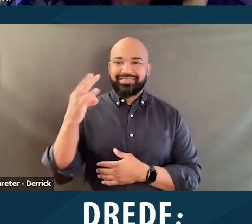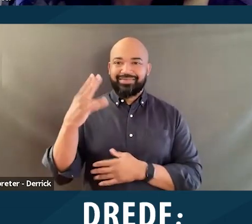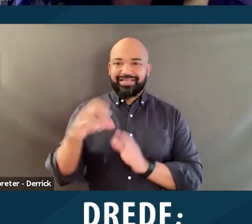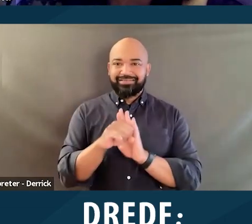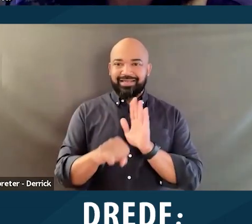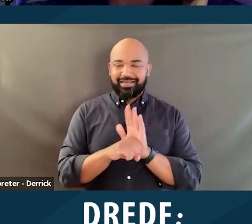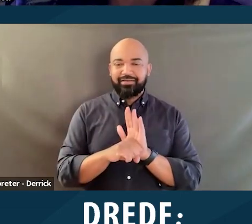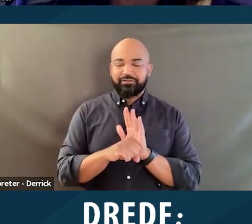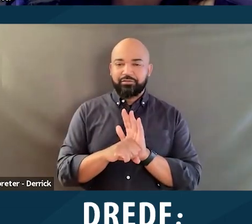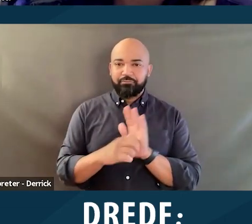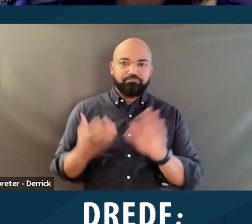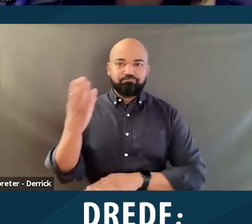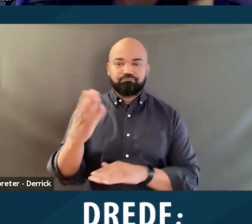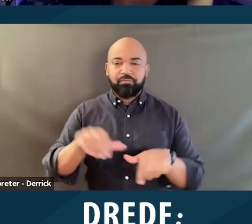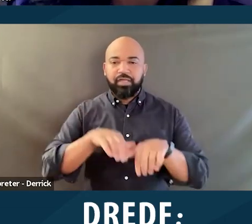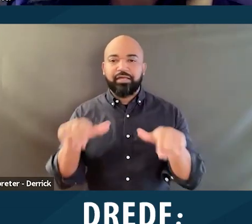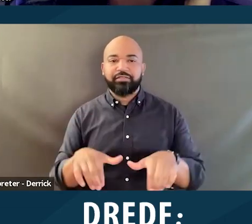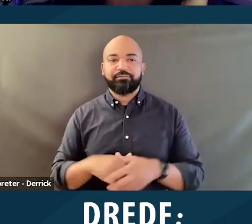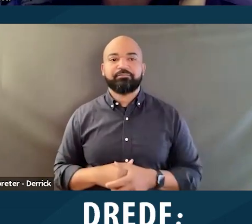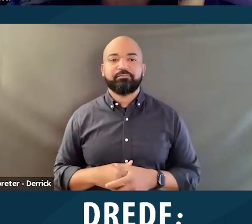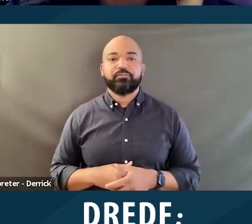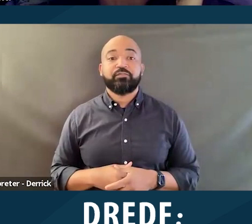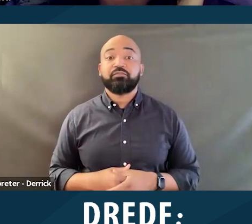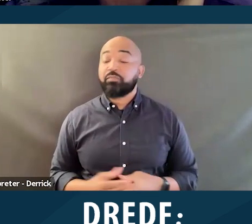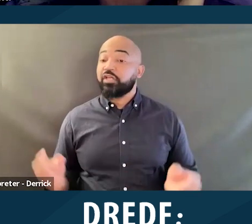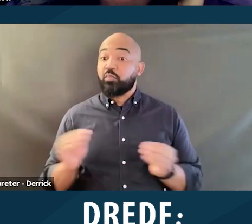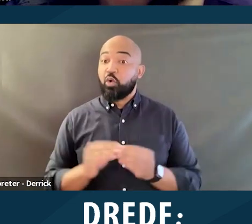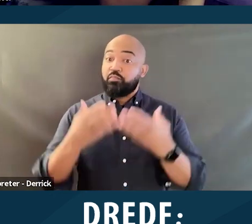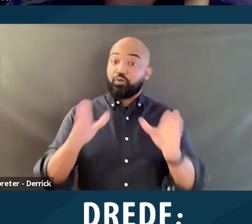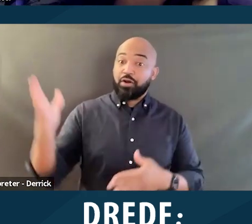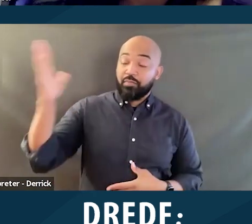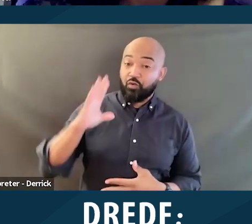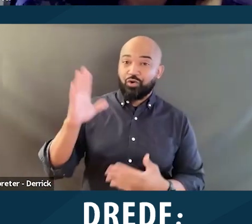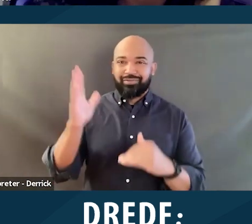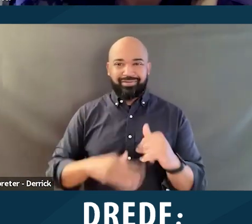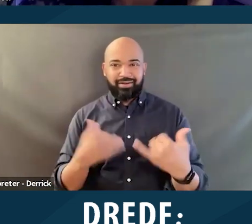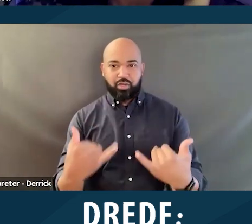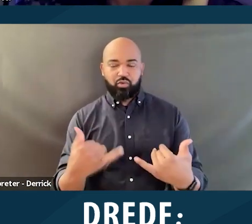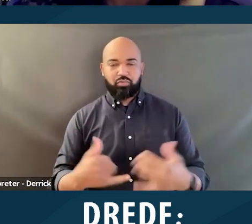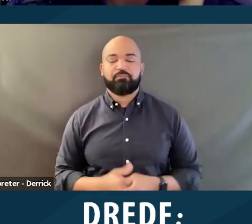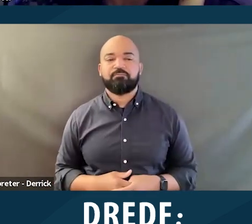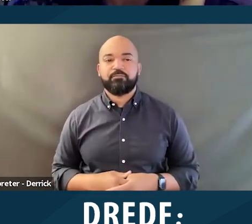In the earlier version of the case, 17 states brought an action. And that